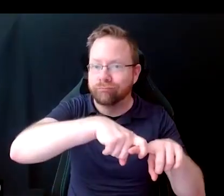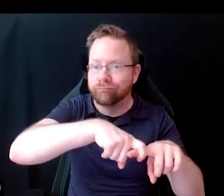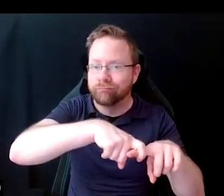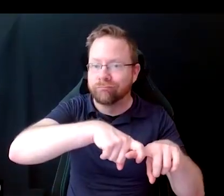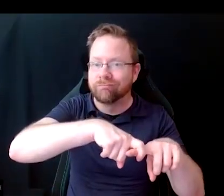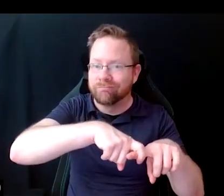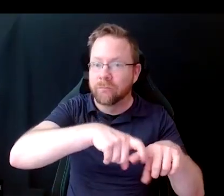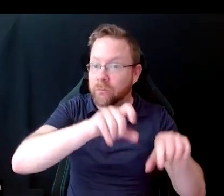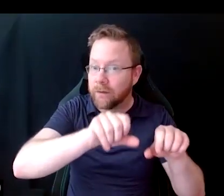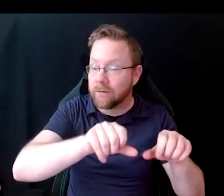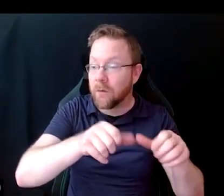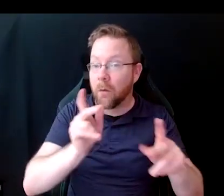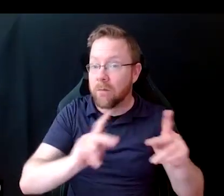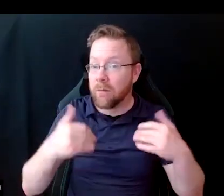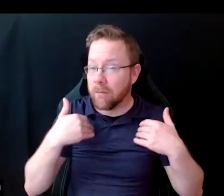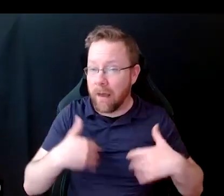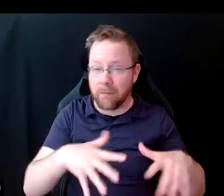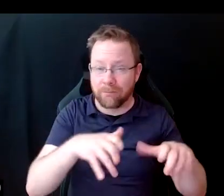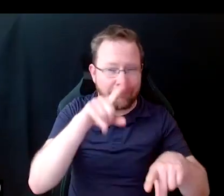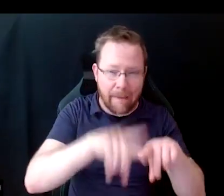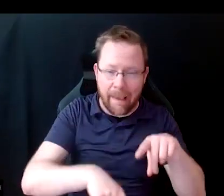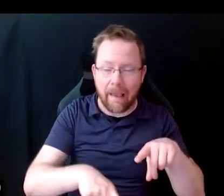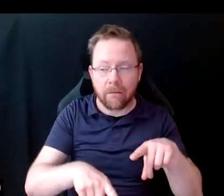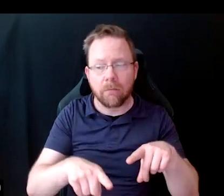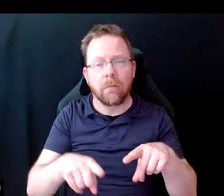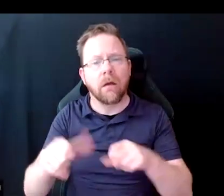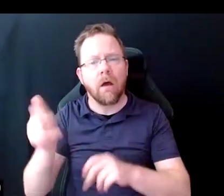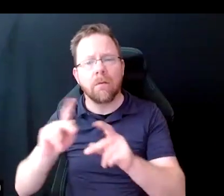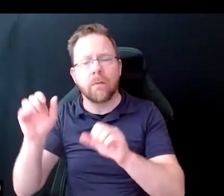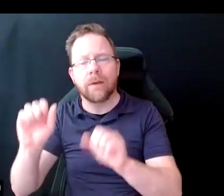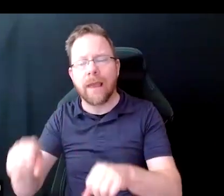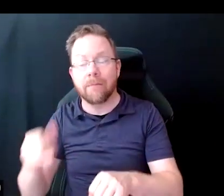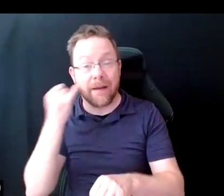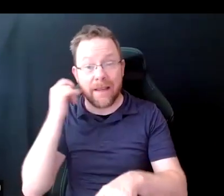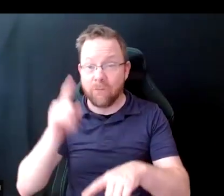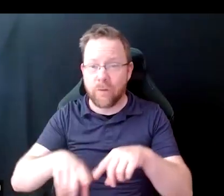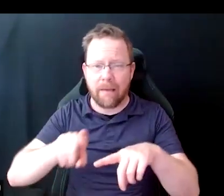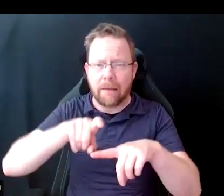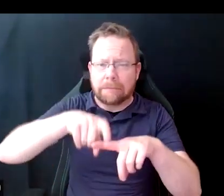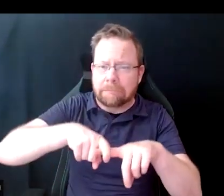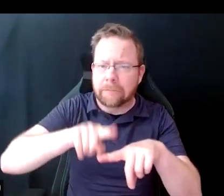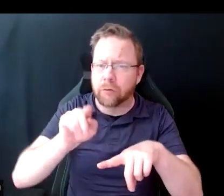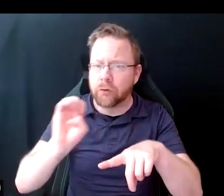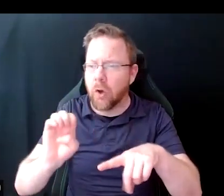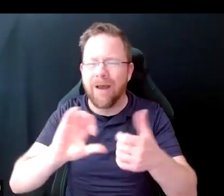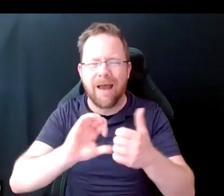which folks with paralysis wouldn't be able to do, what is another good way of keeping your body in place while your hands